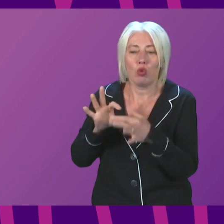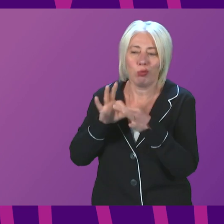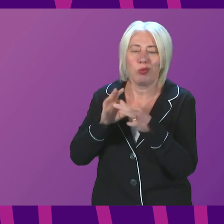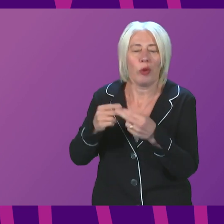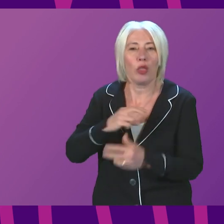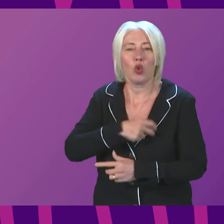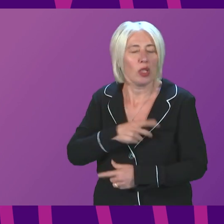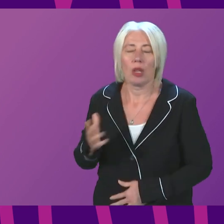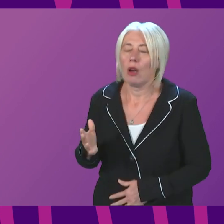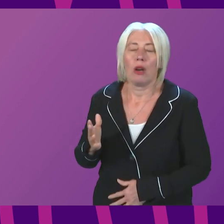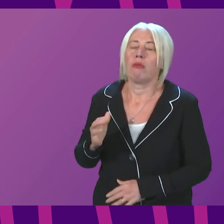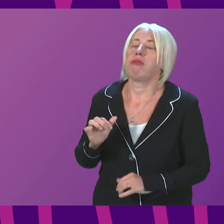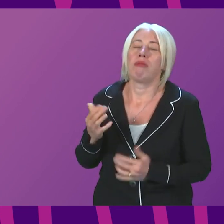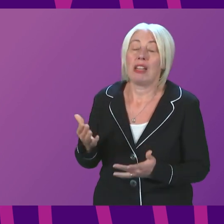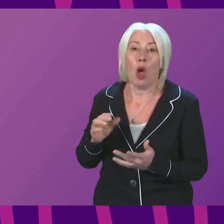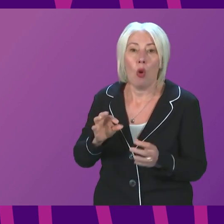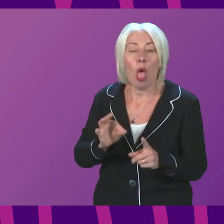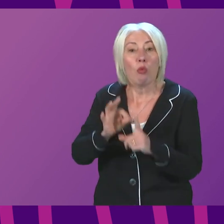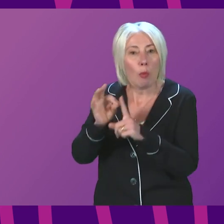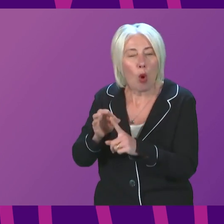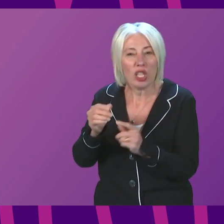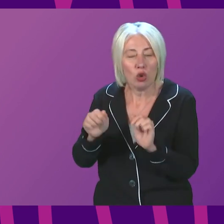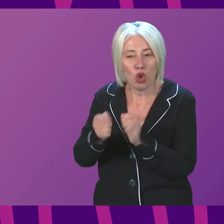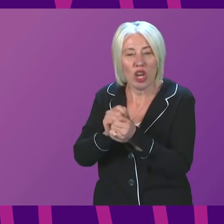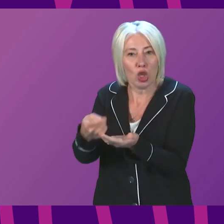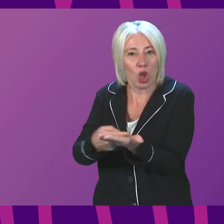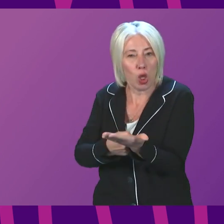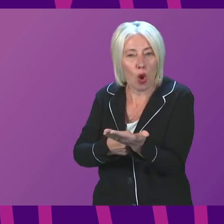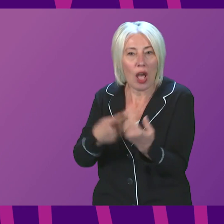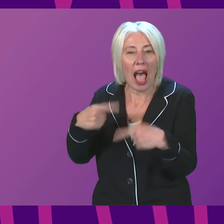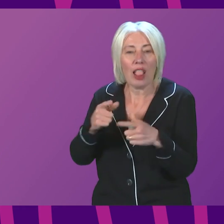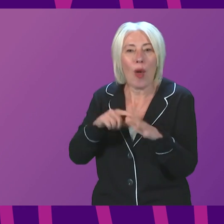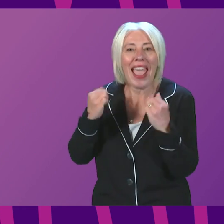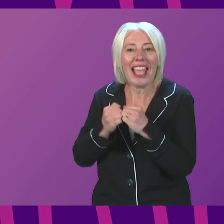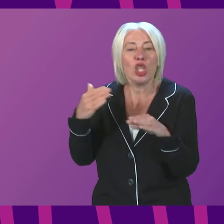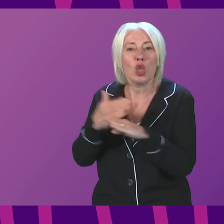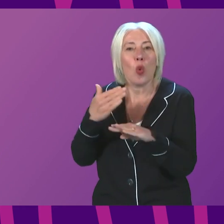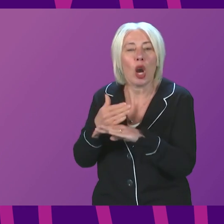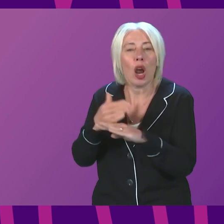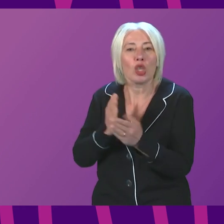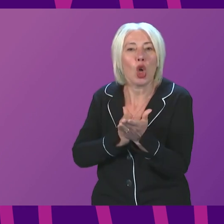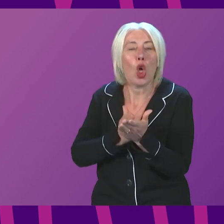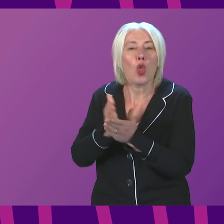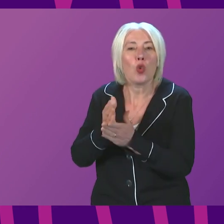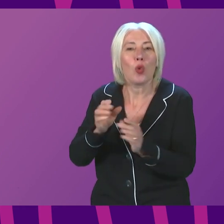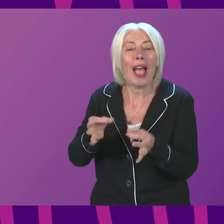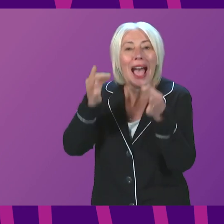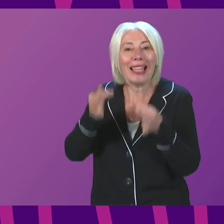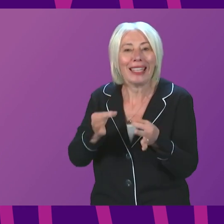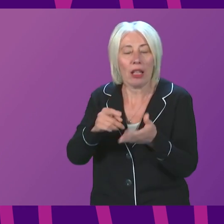Now we learn that it proposes to legislate to allow the use of agency workers during legally balloted strike action.